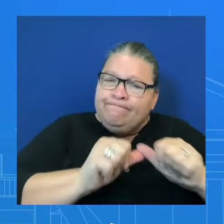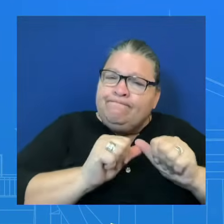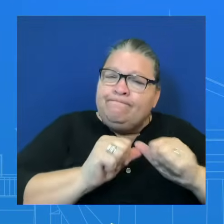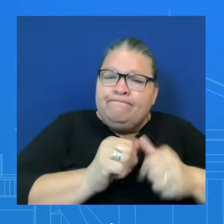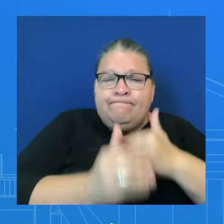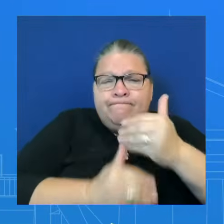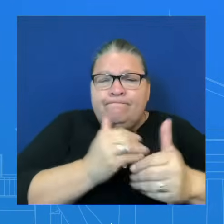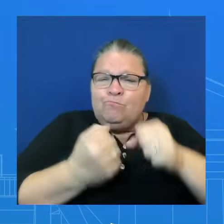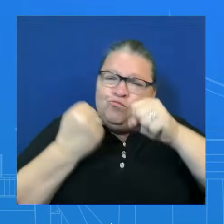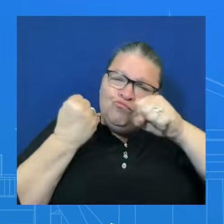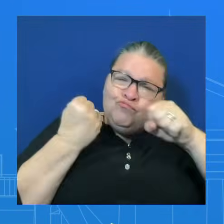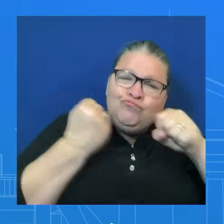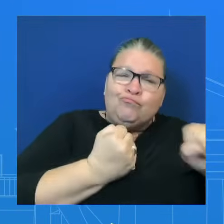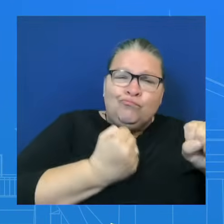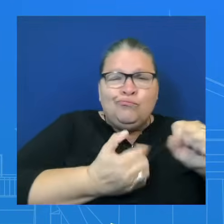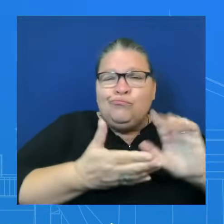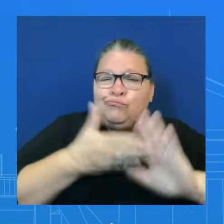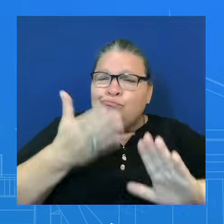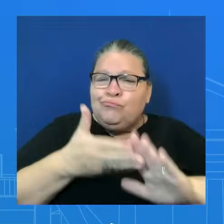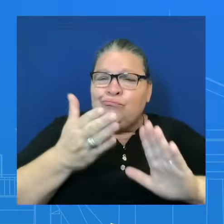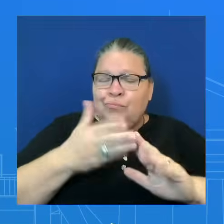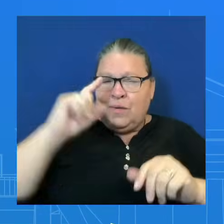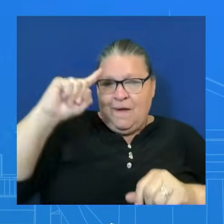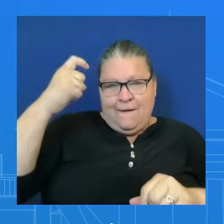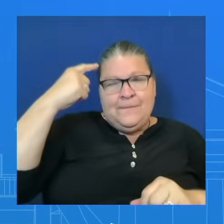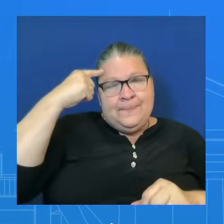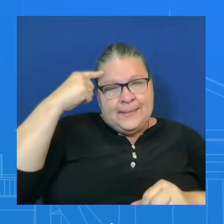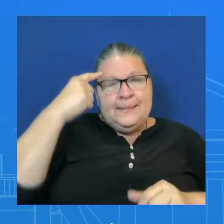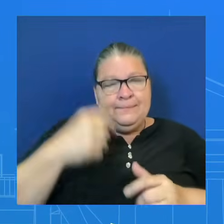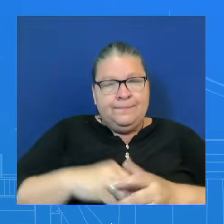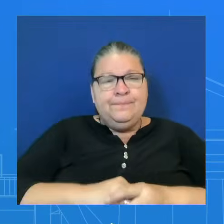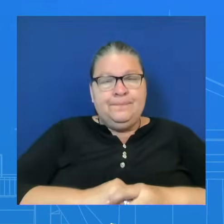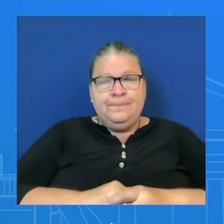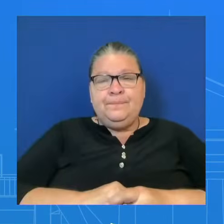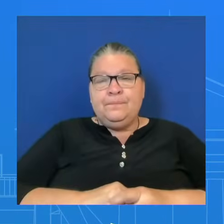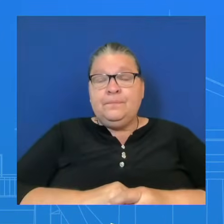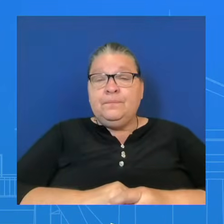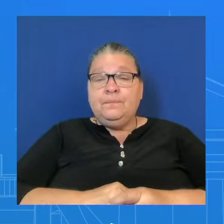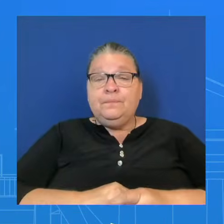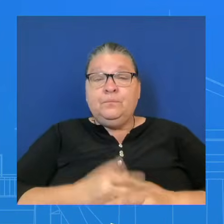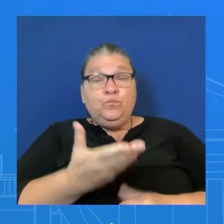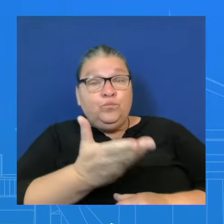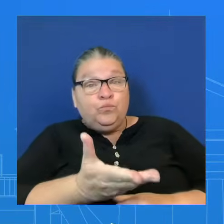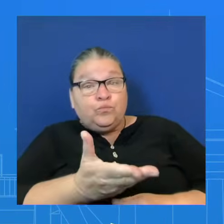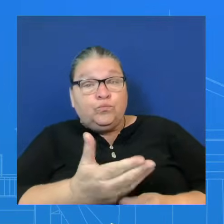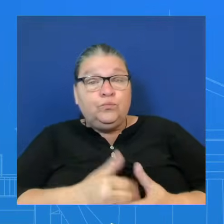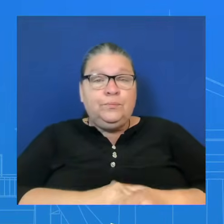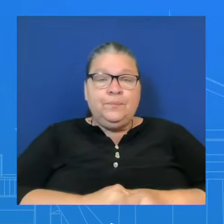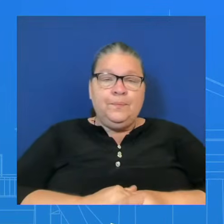The Press: Good to see you. John, good to see you. In the span of a week, we've now had two close encounters --